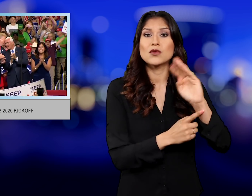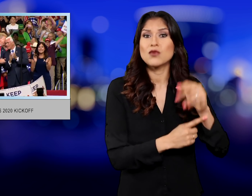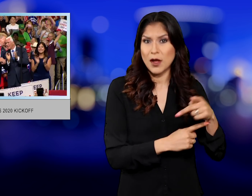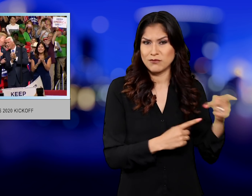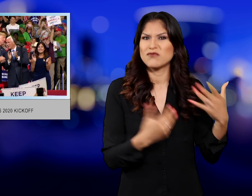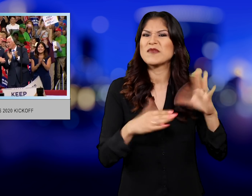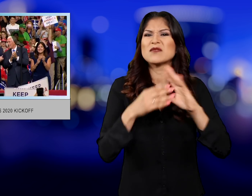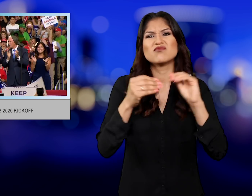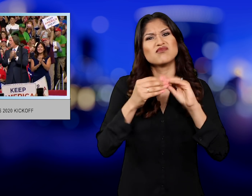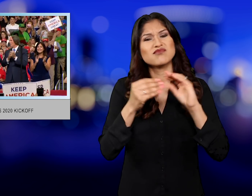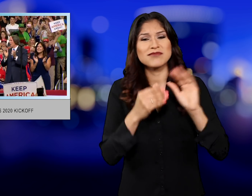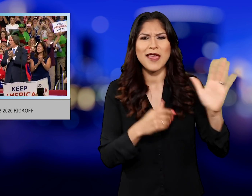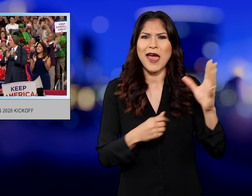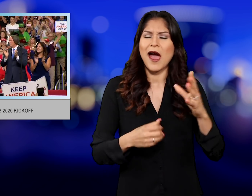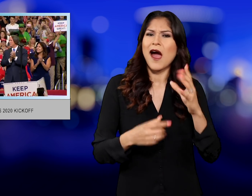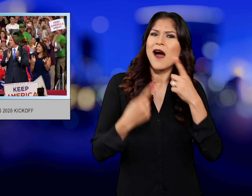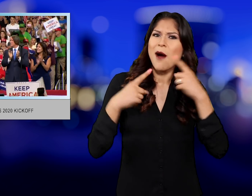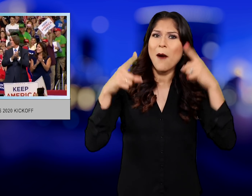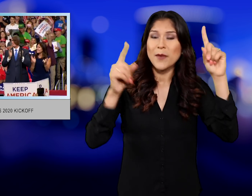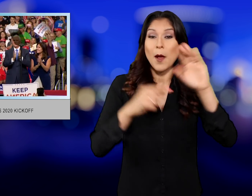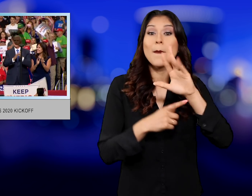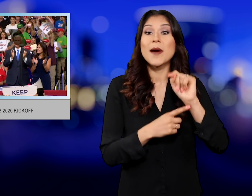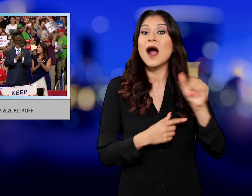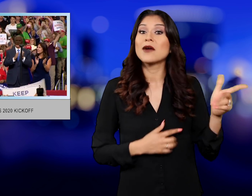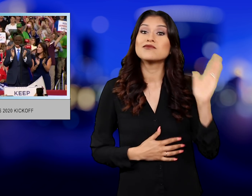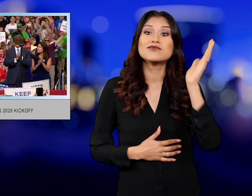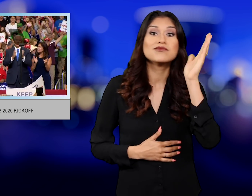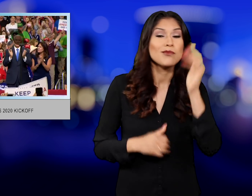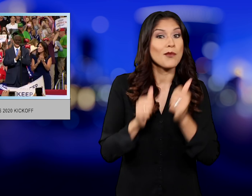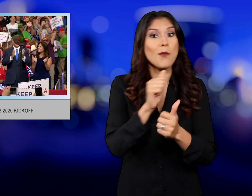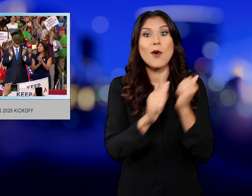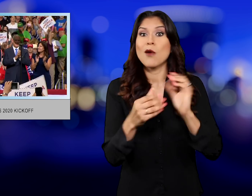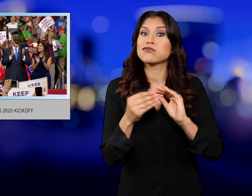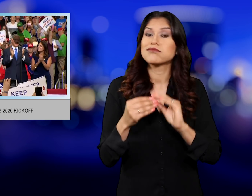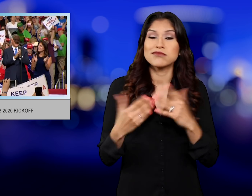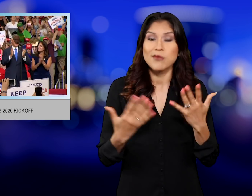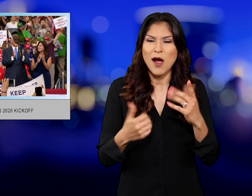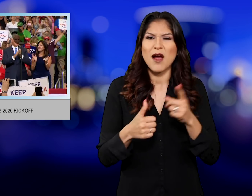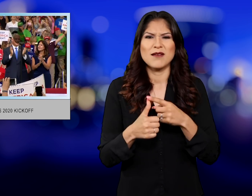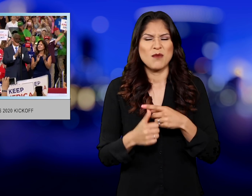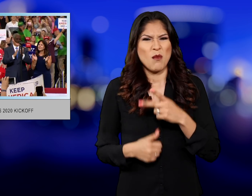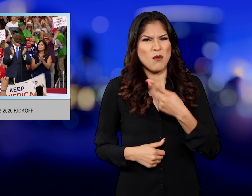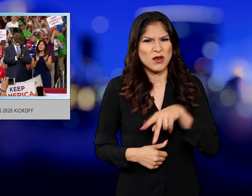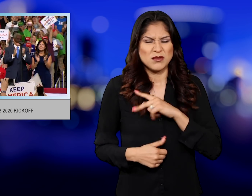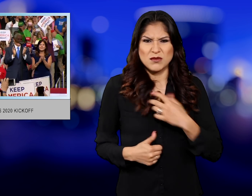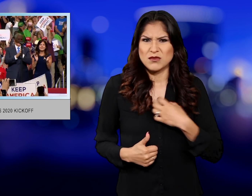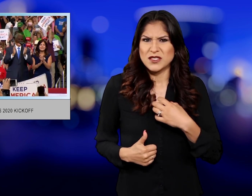Trump did rattle off a few accomplishments but his speech mostly centered on airing personal